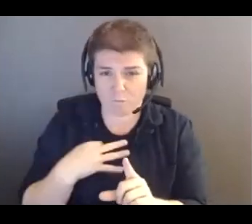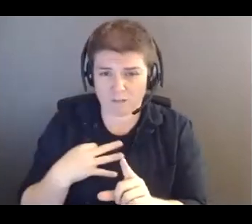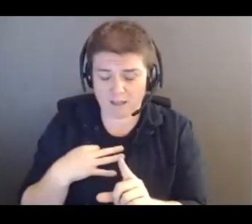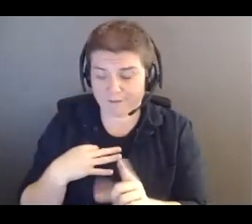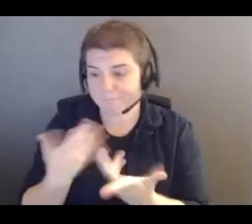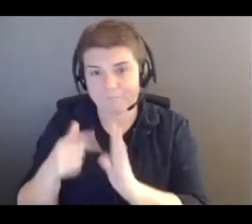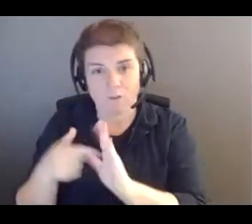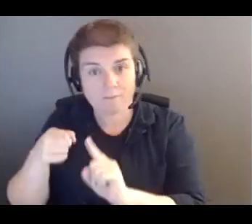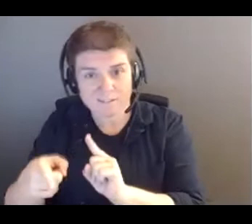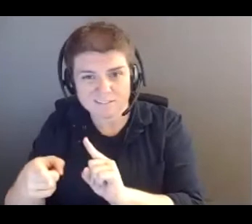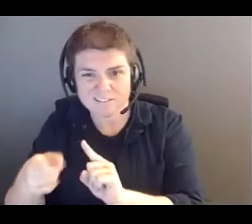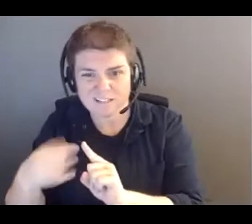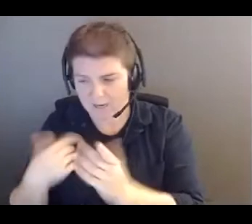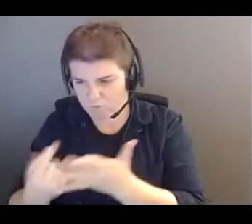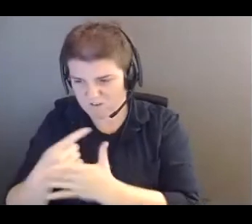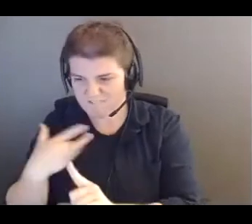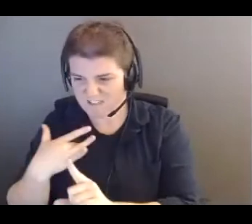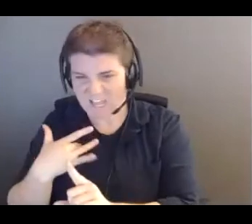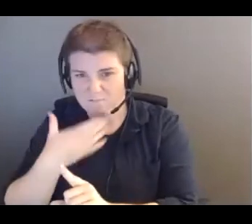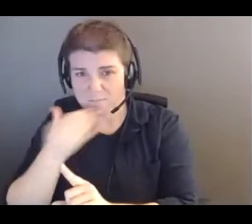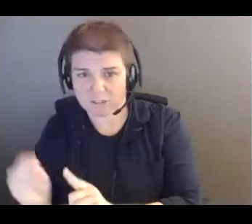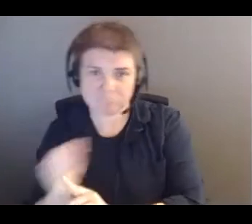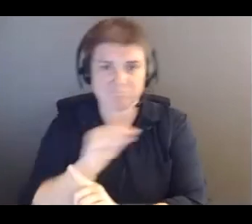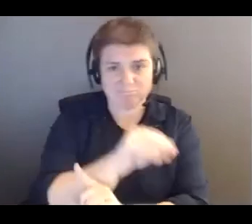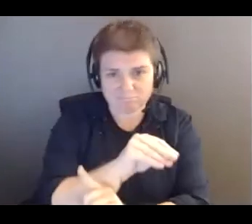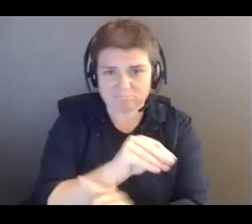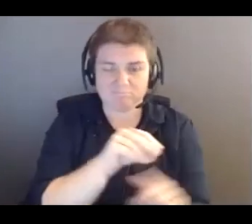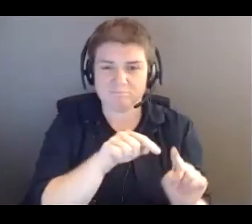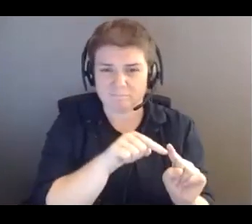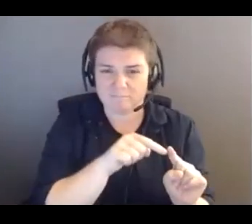and feel it would be a better fit for the other stream, I will contact you to discuss